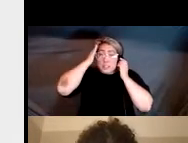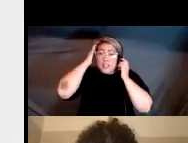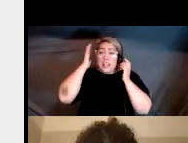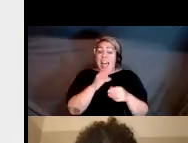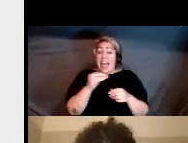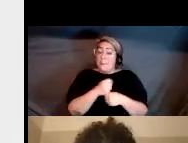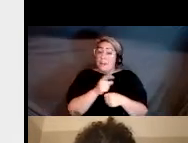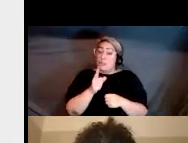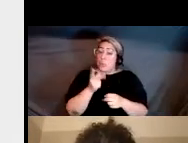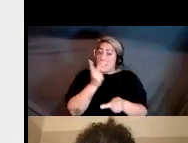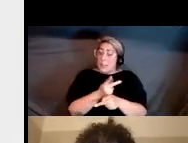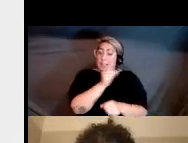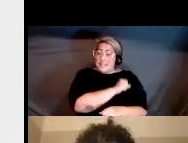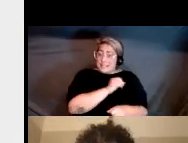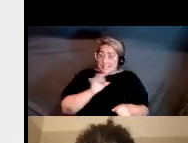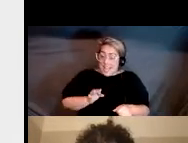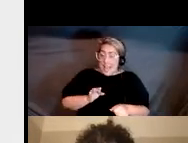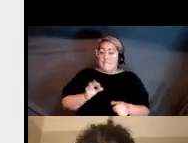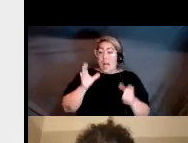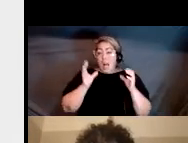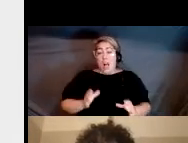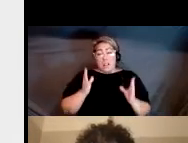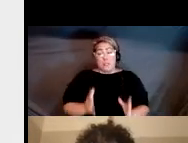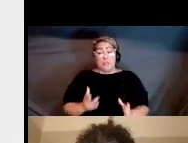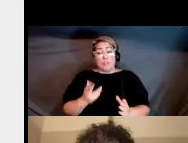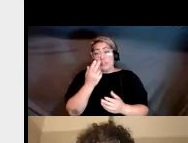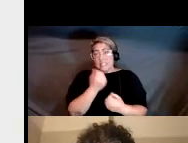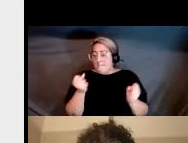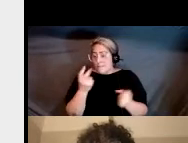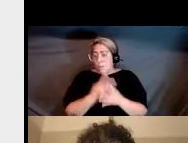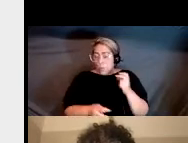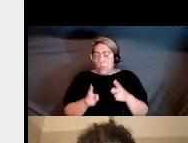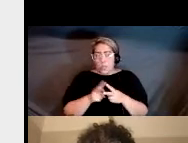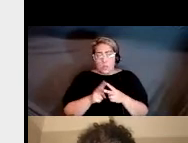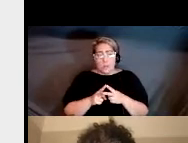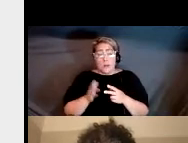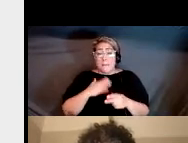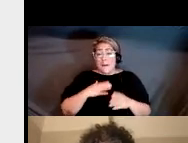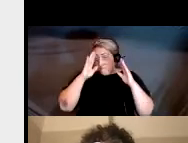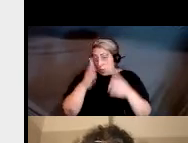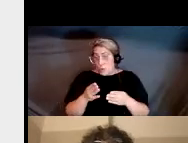And my focus is primarily to take the information.